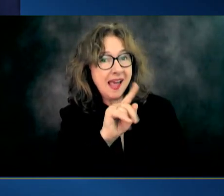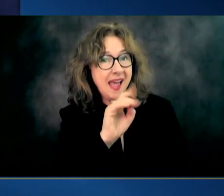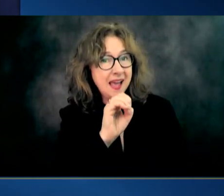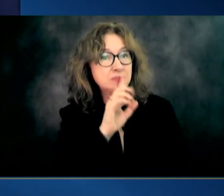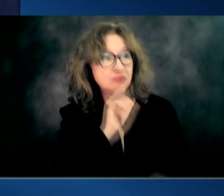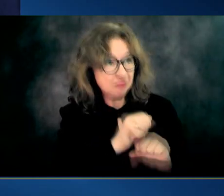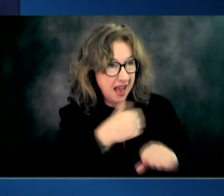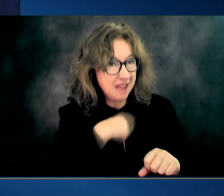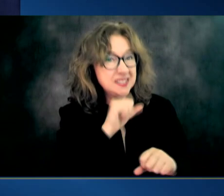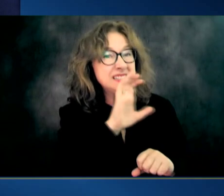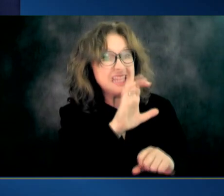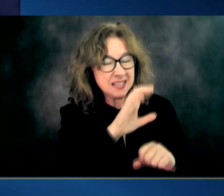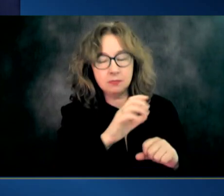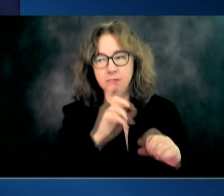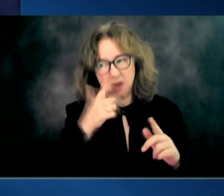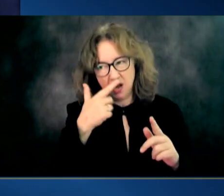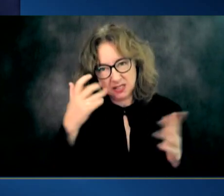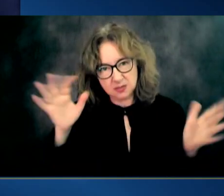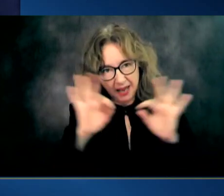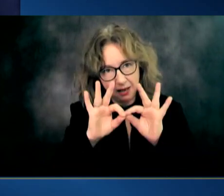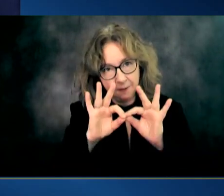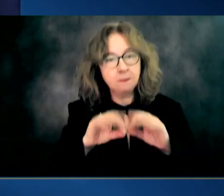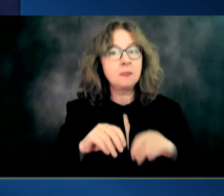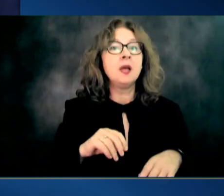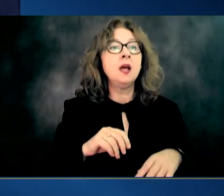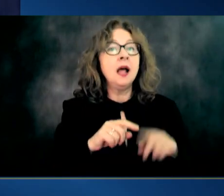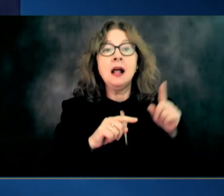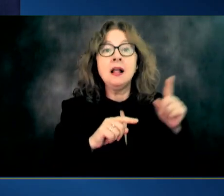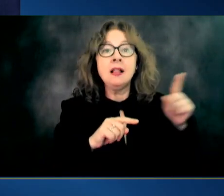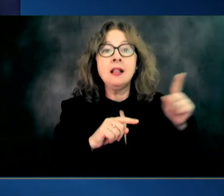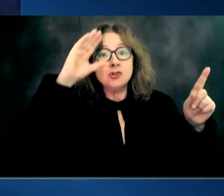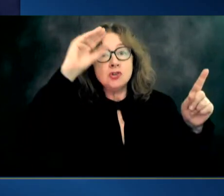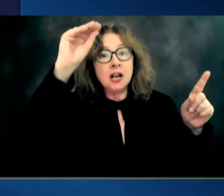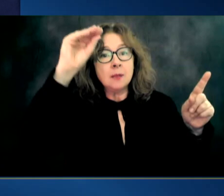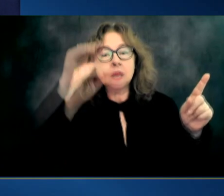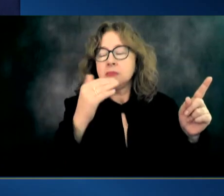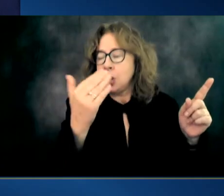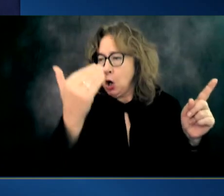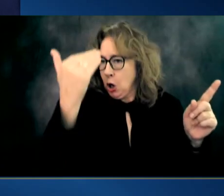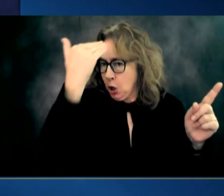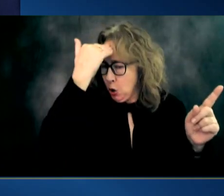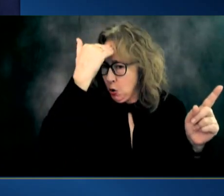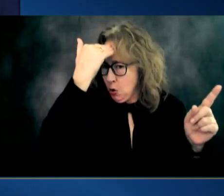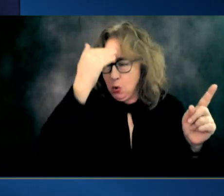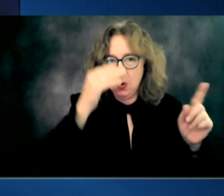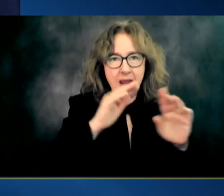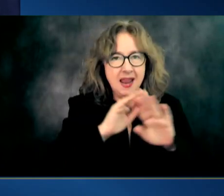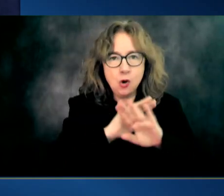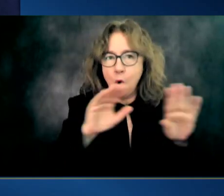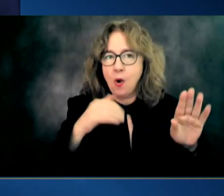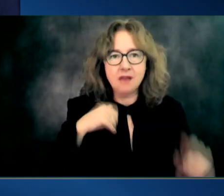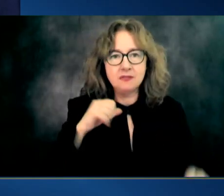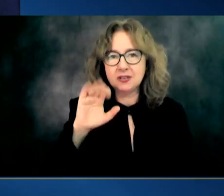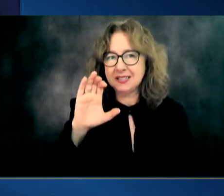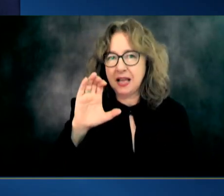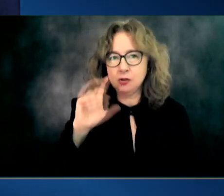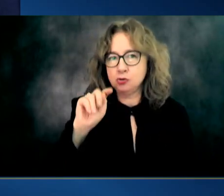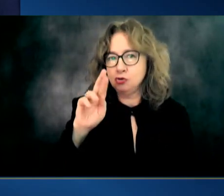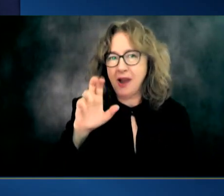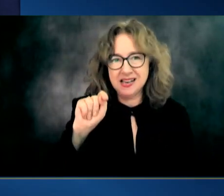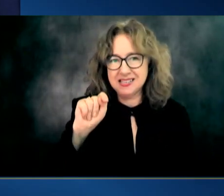I met a gentleman who just knew that he did not have sickle cell trait. And we proceeded to get